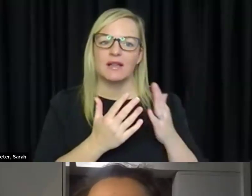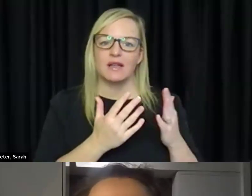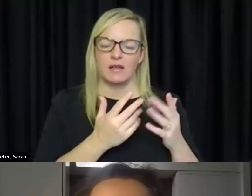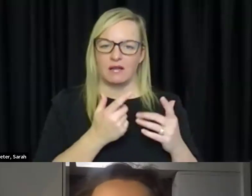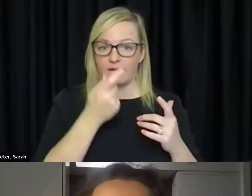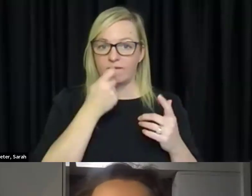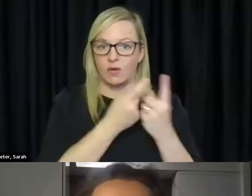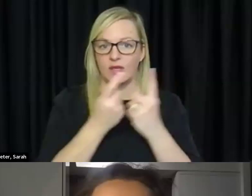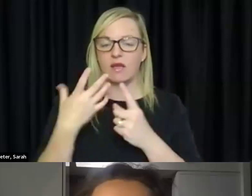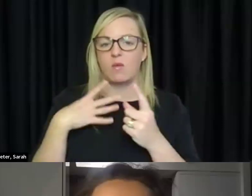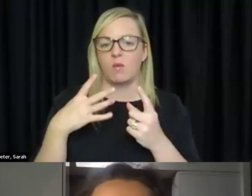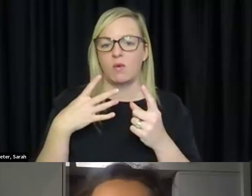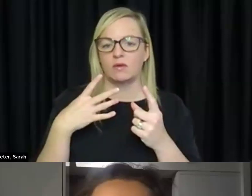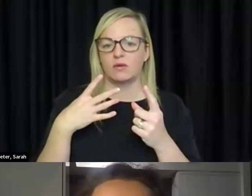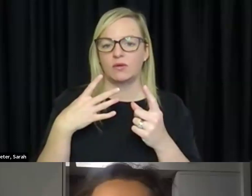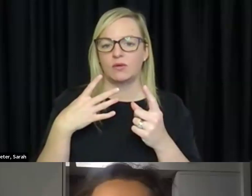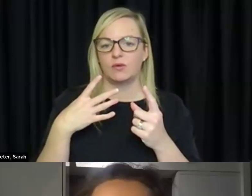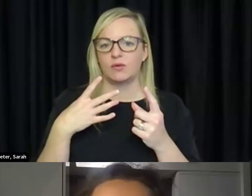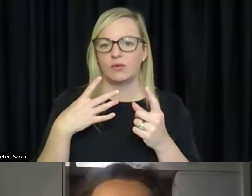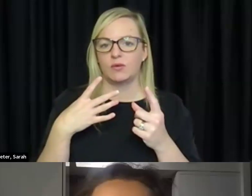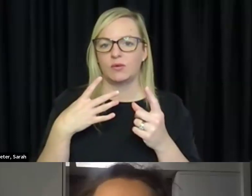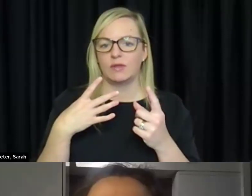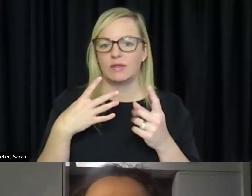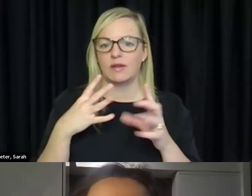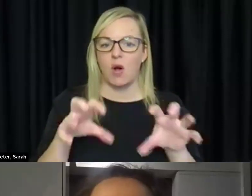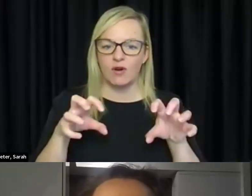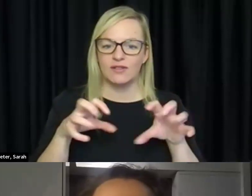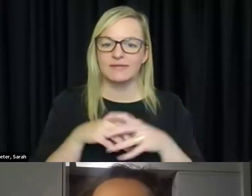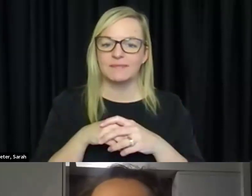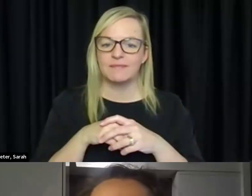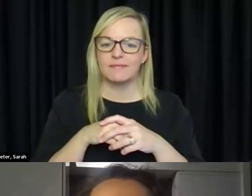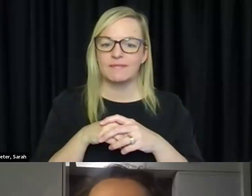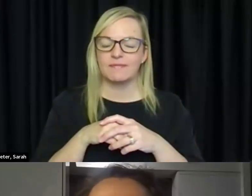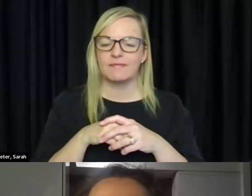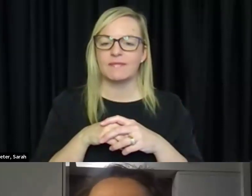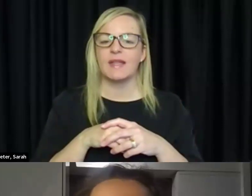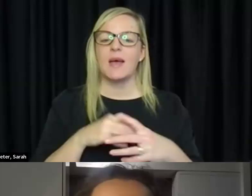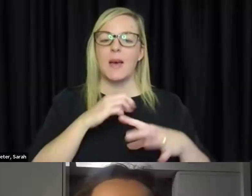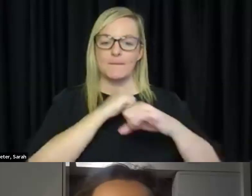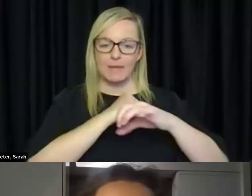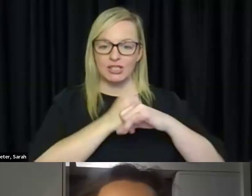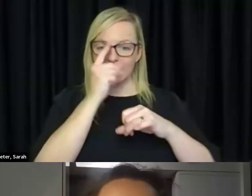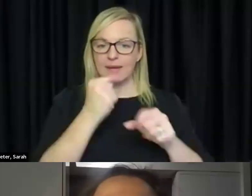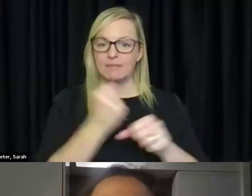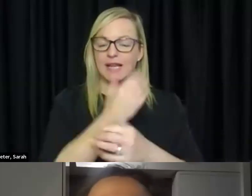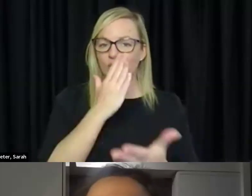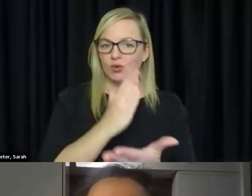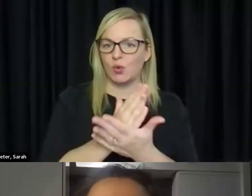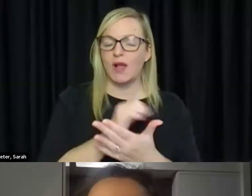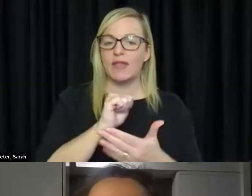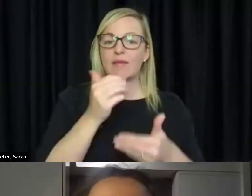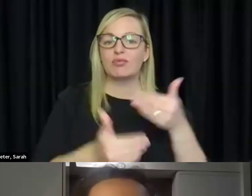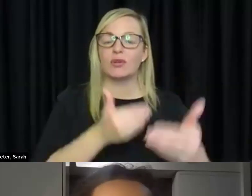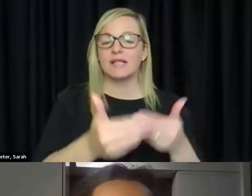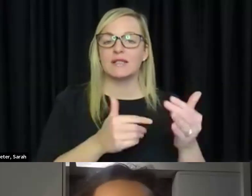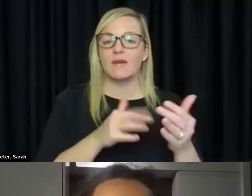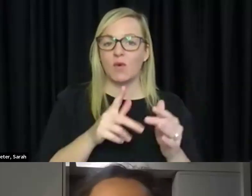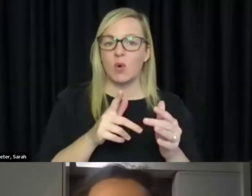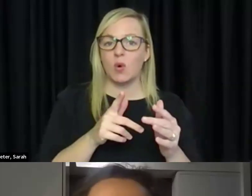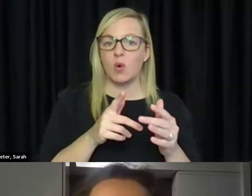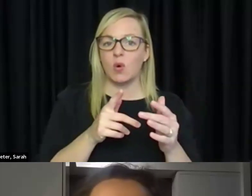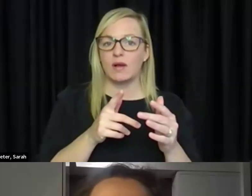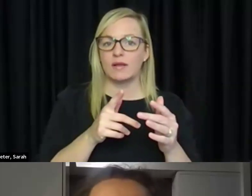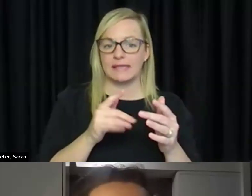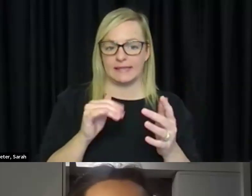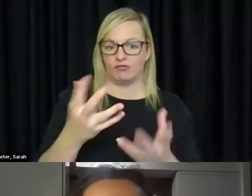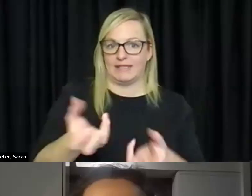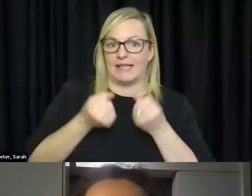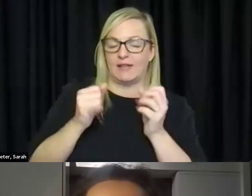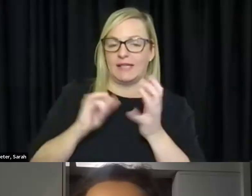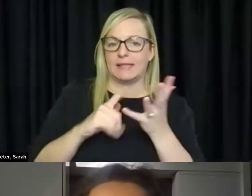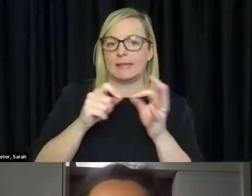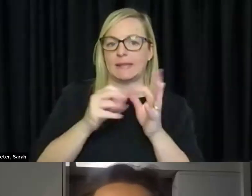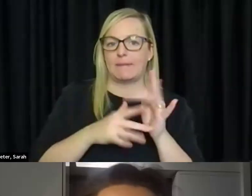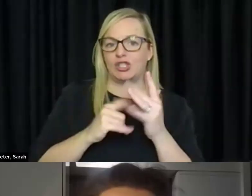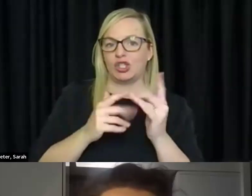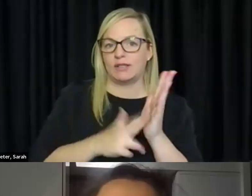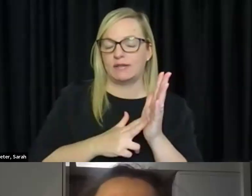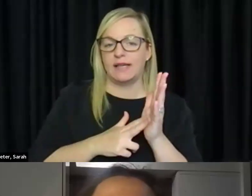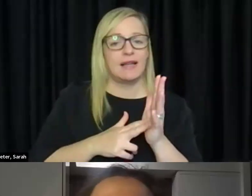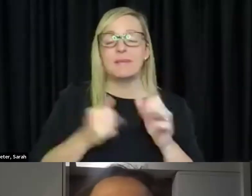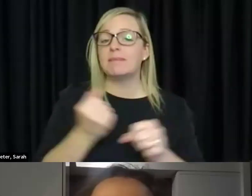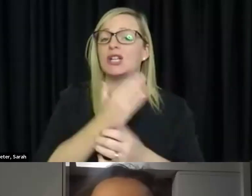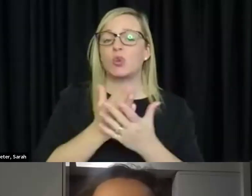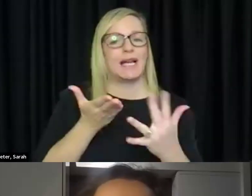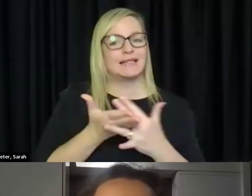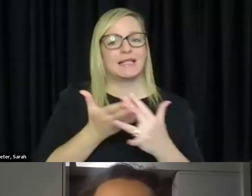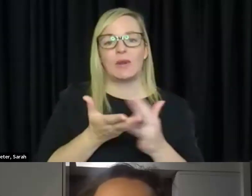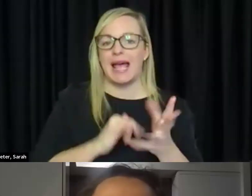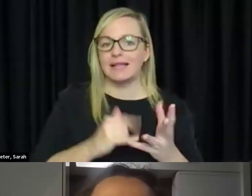that I want to highlight, publishers can make sure that they process...to make sure that